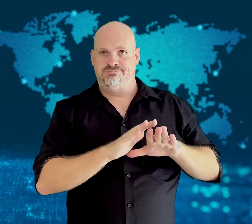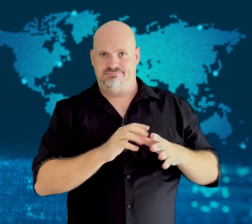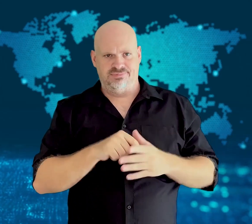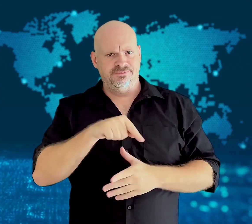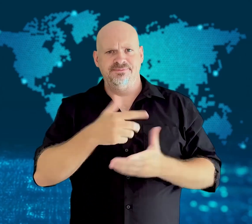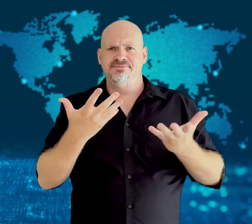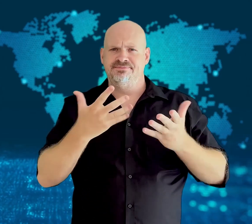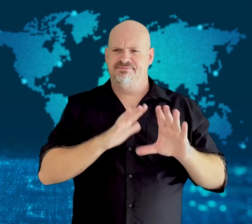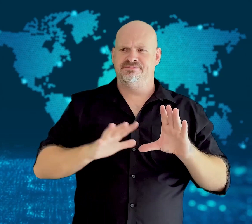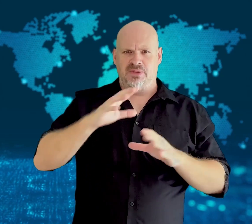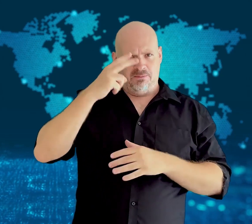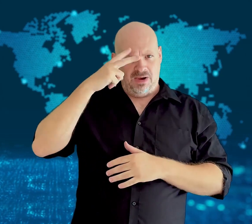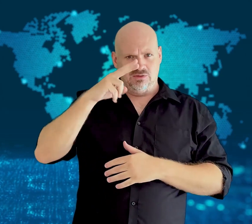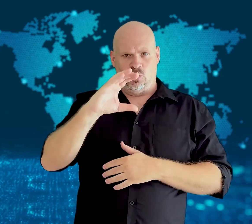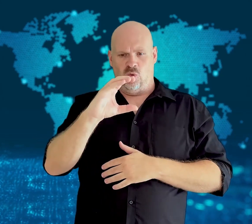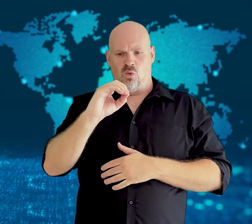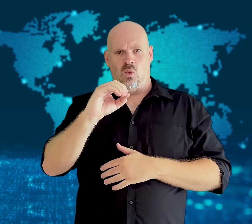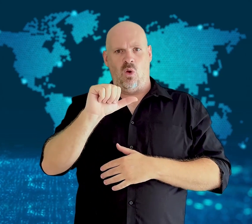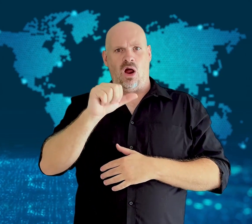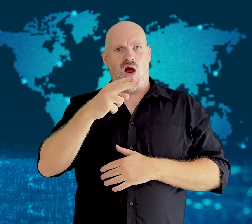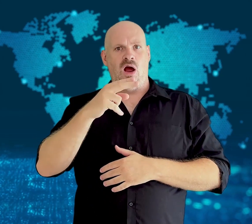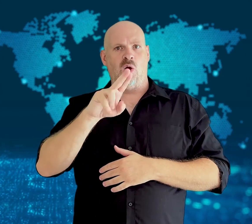in the Mexican state of Coahuila.